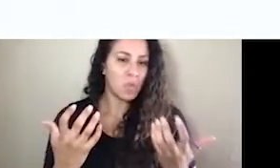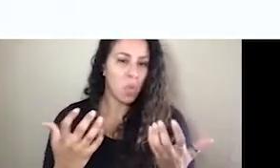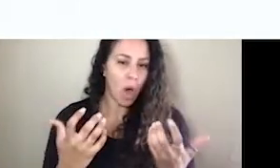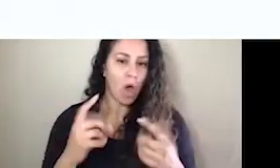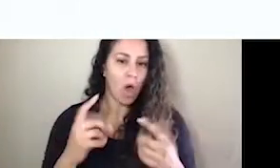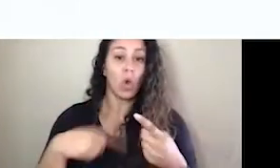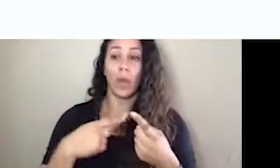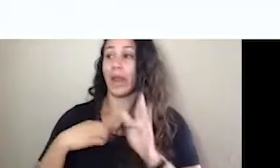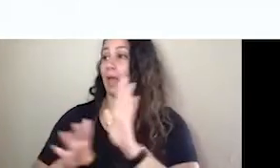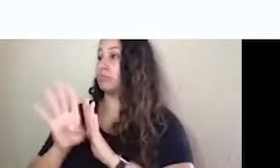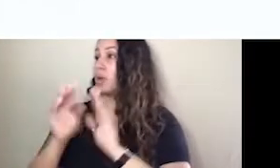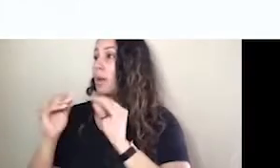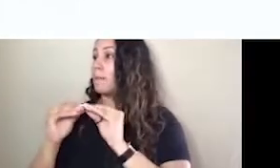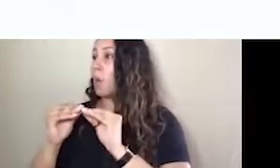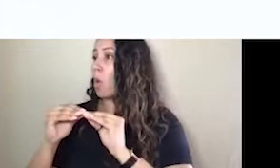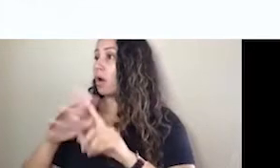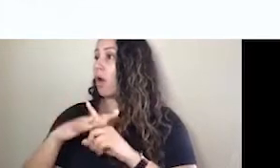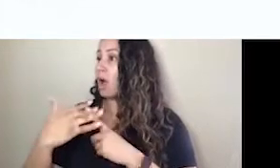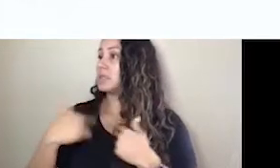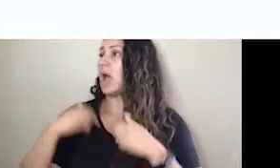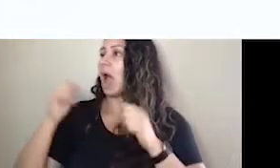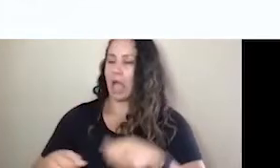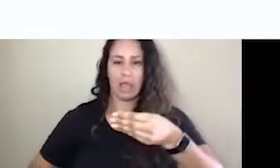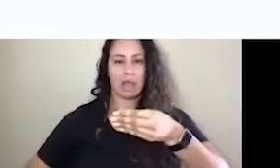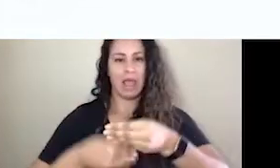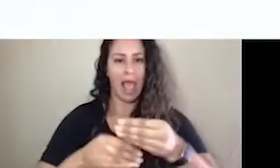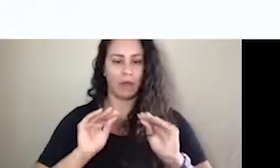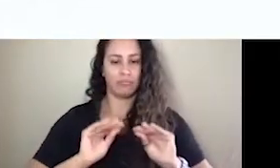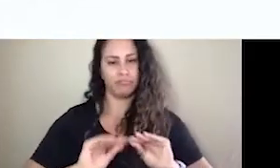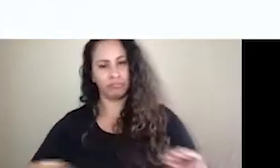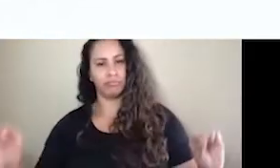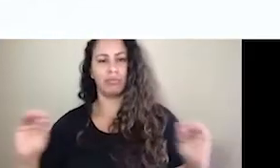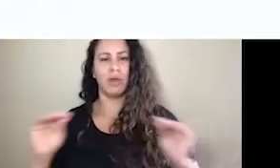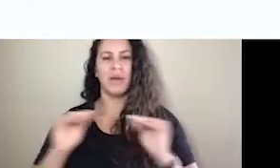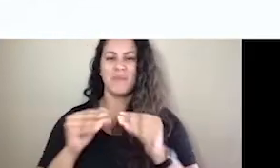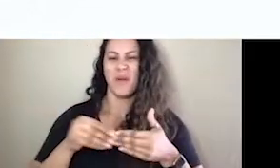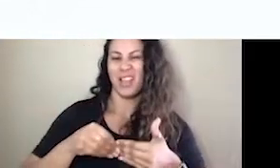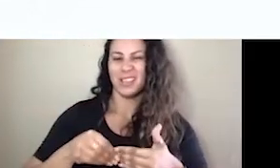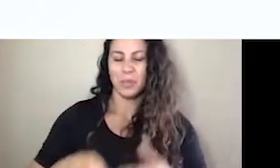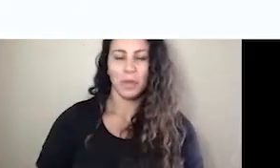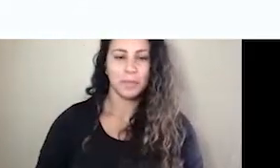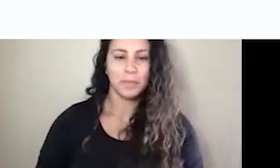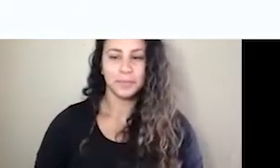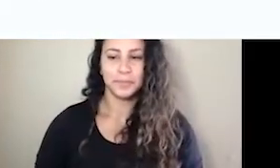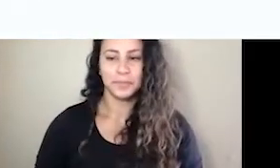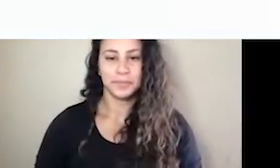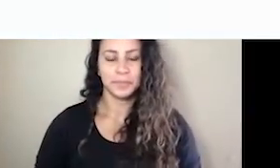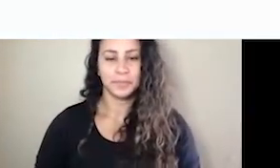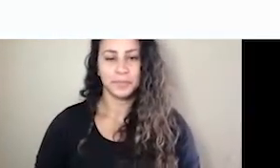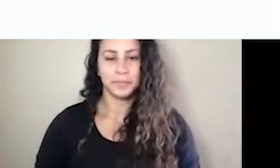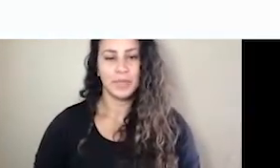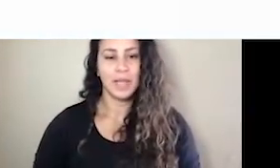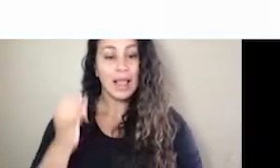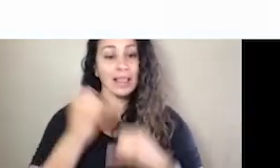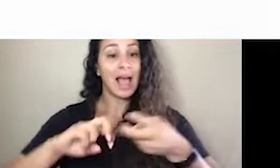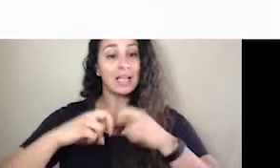WHEN I HAVE ENOUGH CONTENT. MAKES THINGS MORE FLEXIBLE. AND THE LAST PROBLEM I MENTIONED THAT OUR THEMES